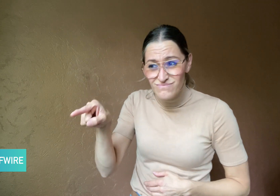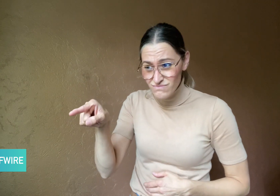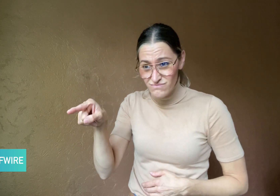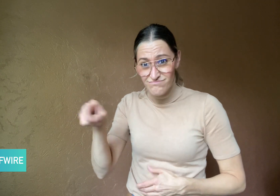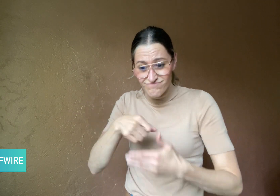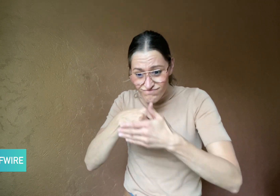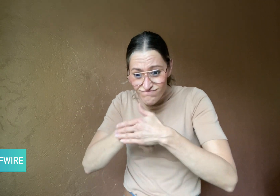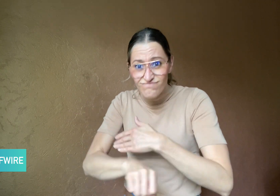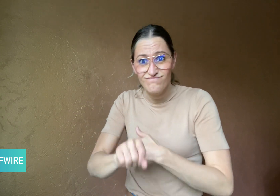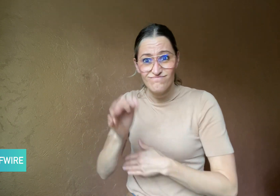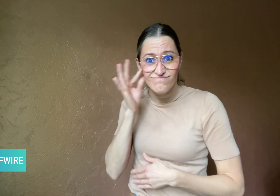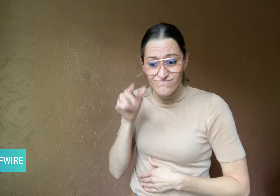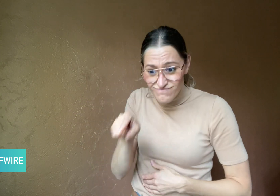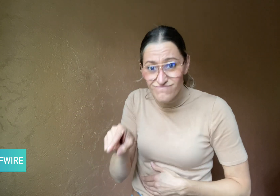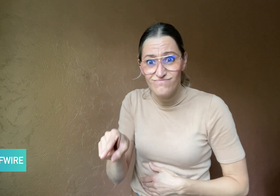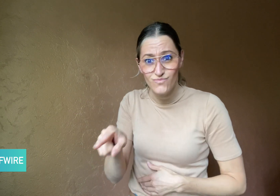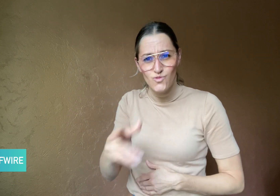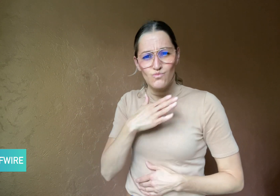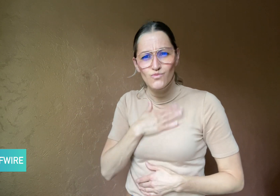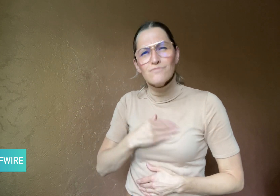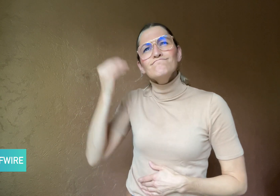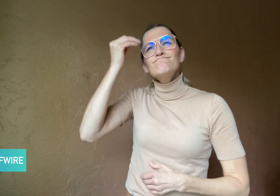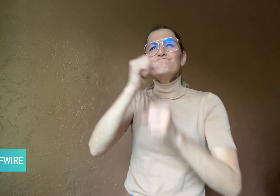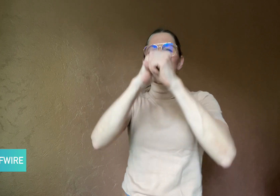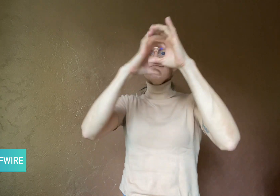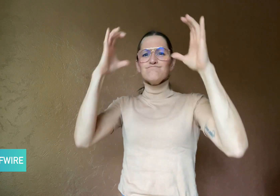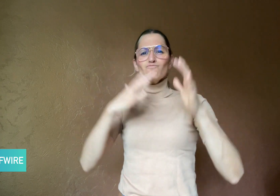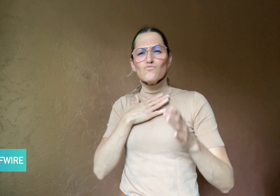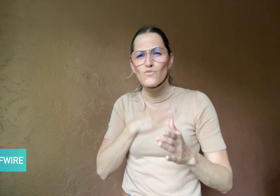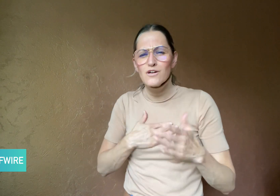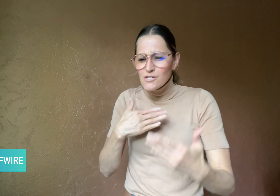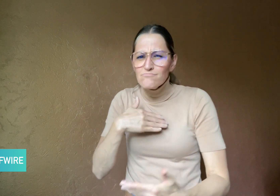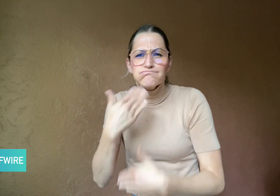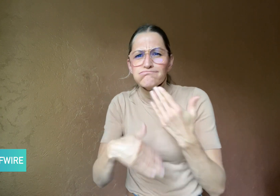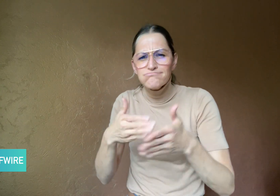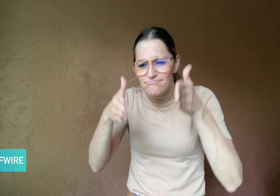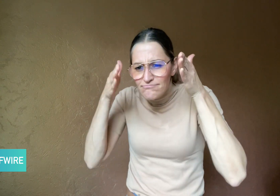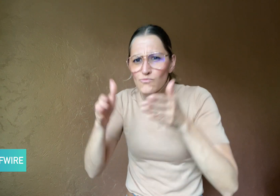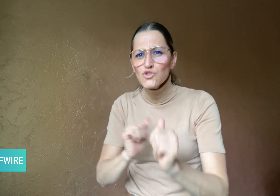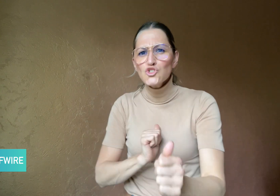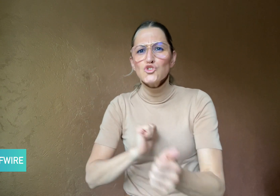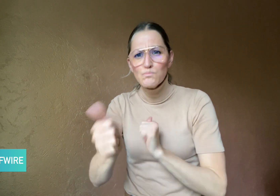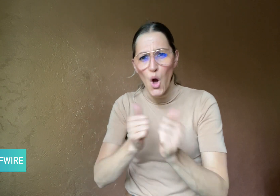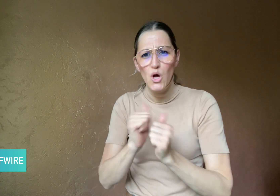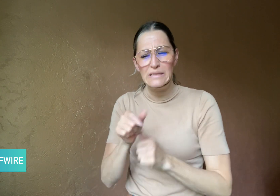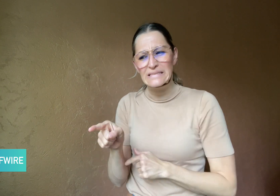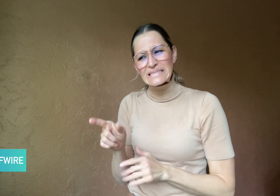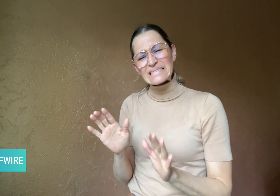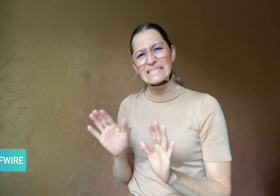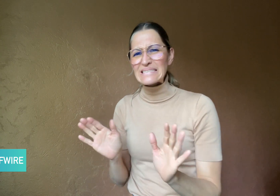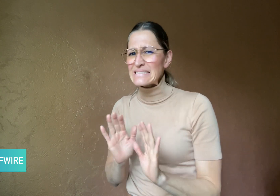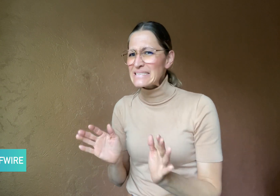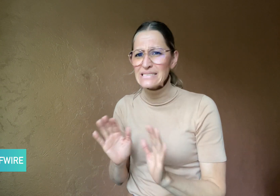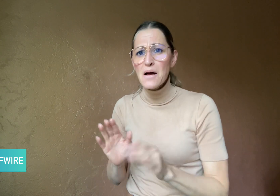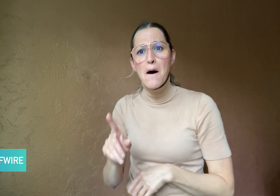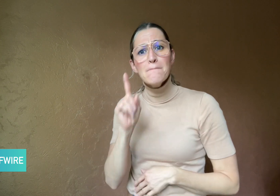Her mother said she was initially against her daughter’s